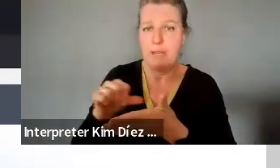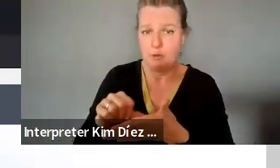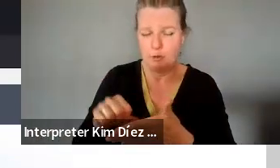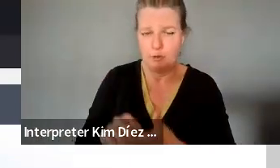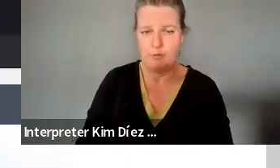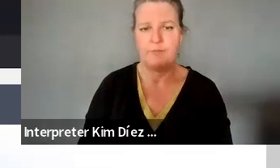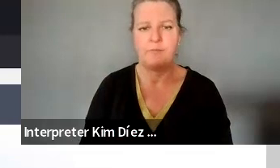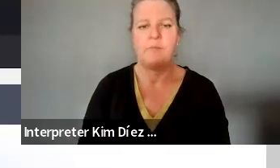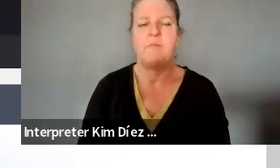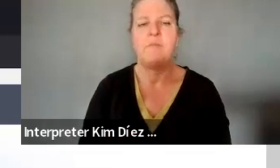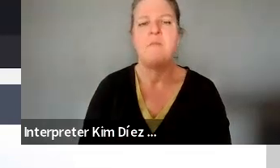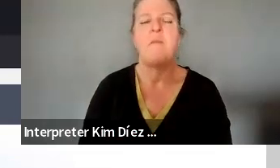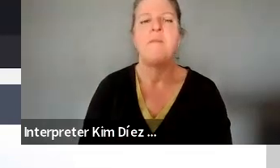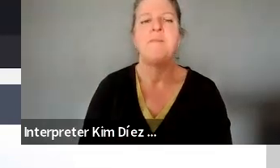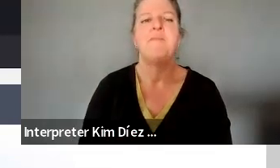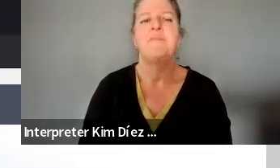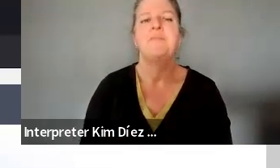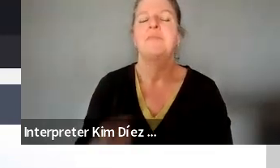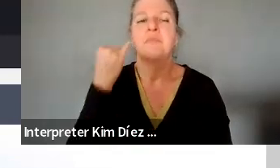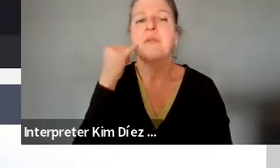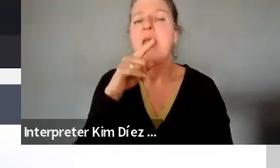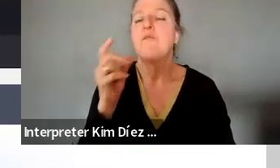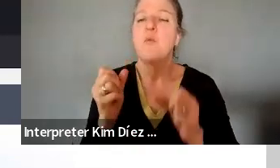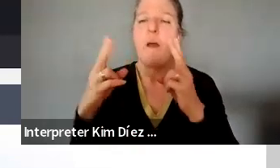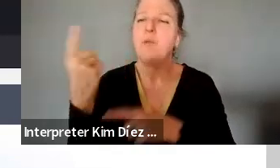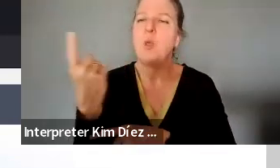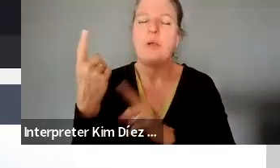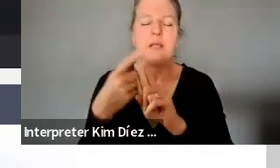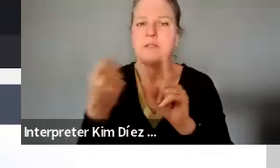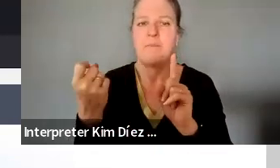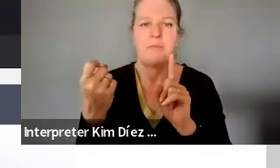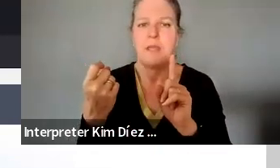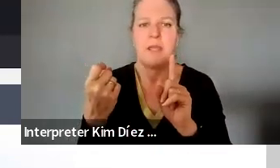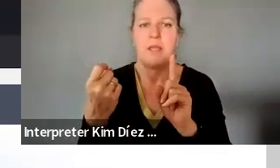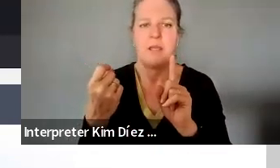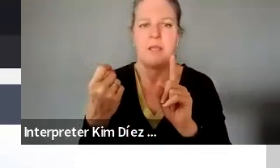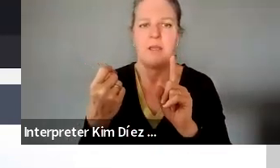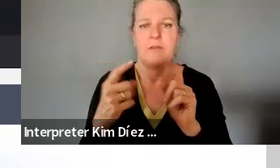If you're starting, if you're uploading something from scratch, it's simple to just click